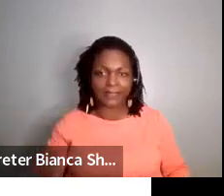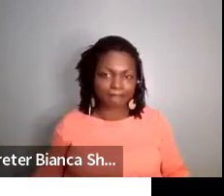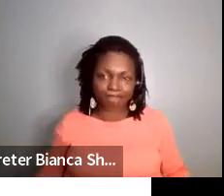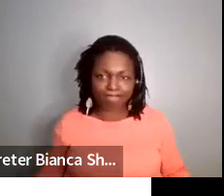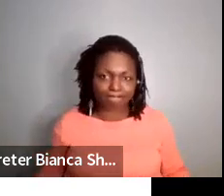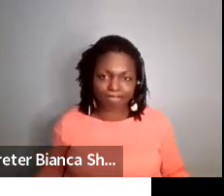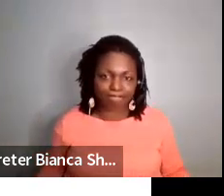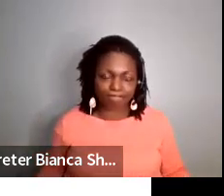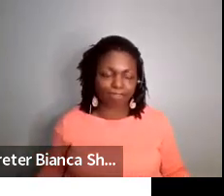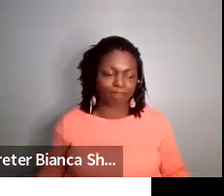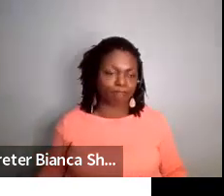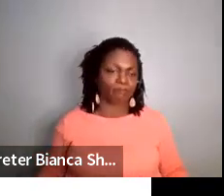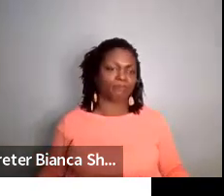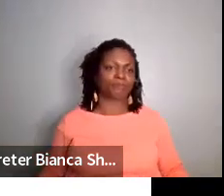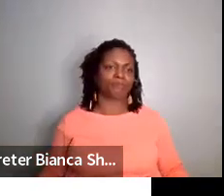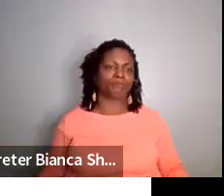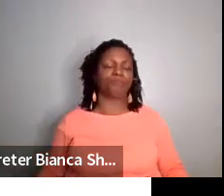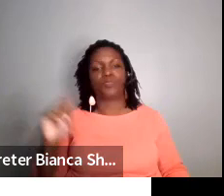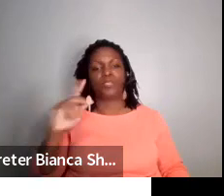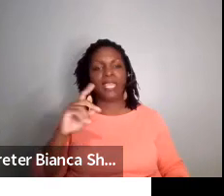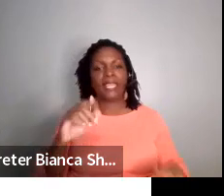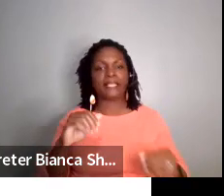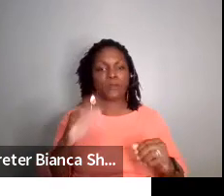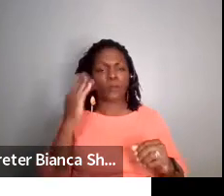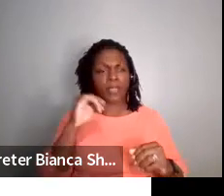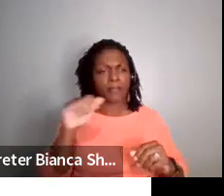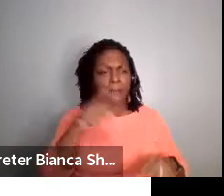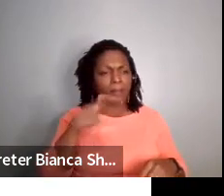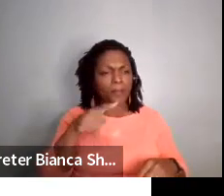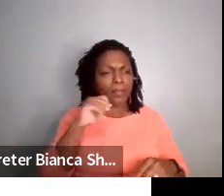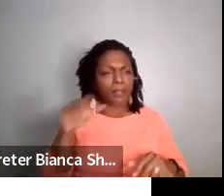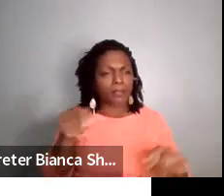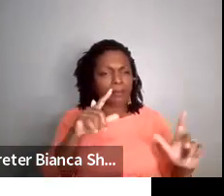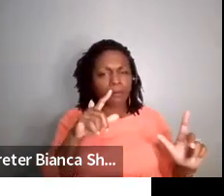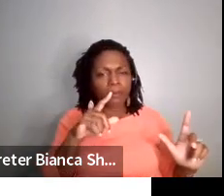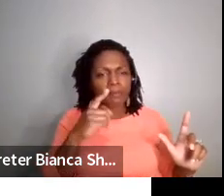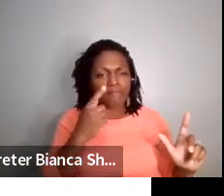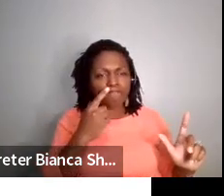Let's see. So why is it not moving